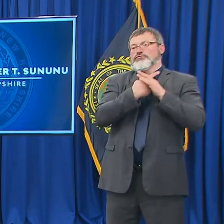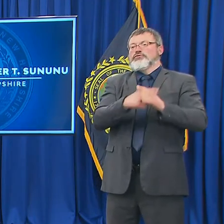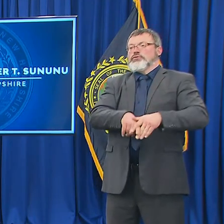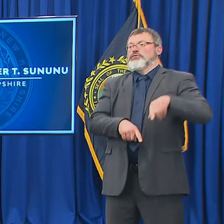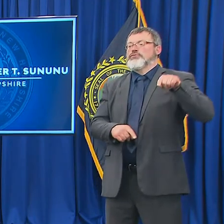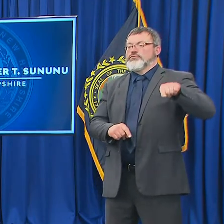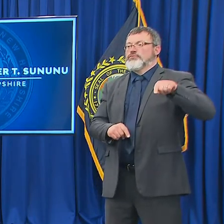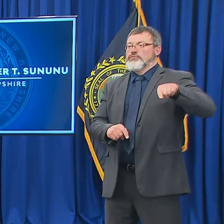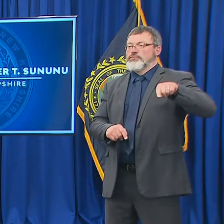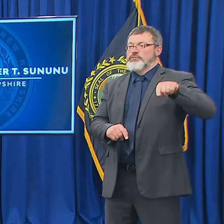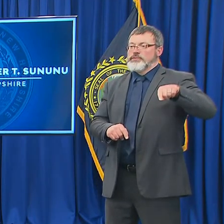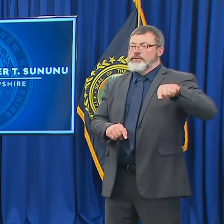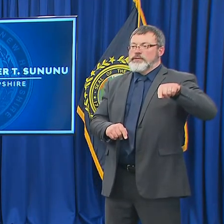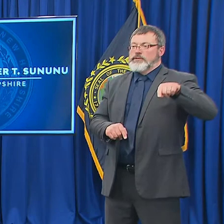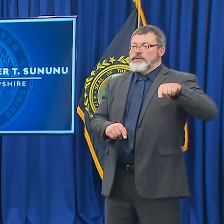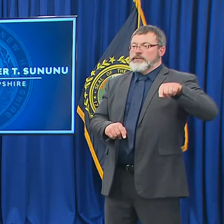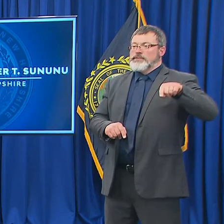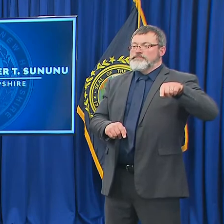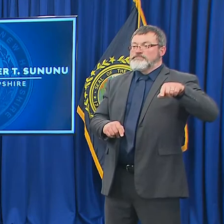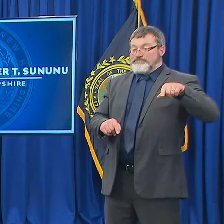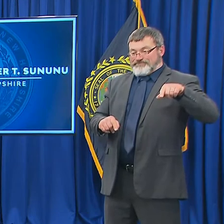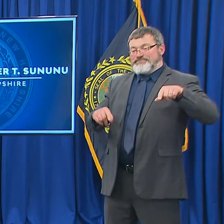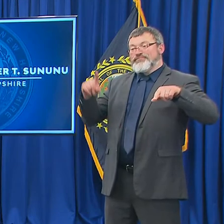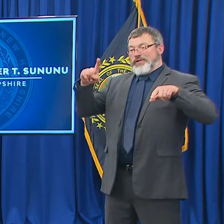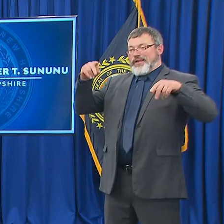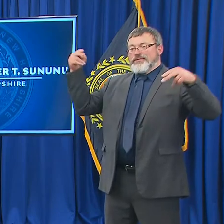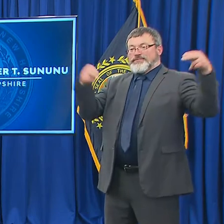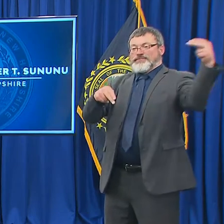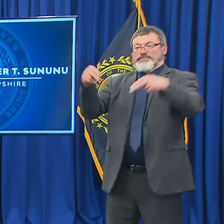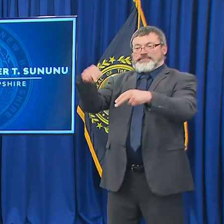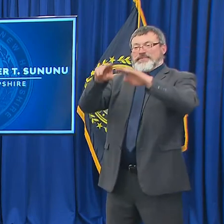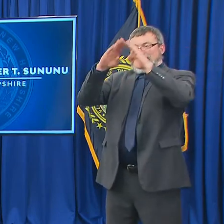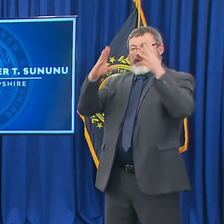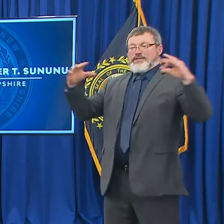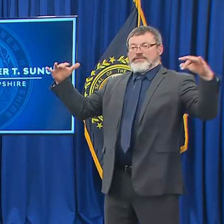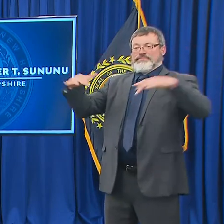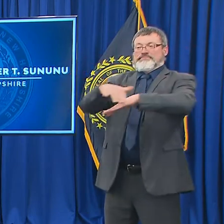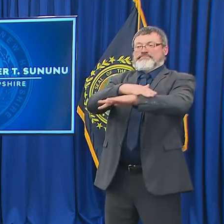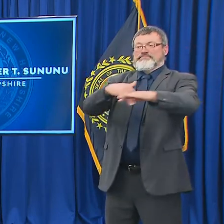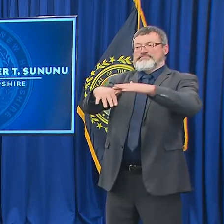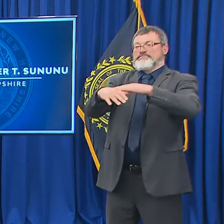So you know Dr. Chan and his team of Public Health put together a great rubric to look at in terms